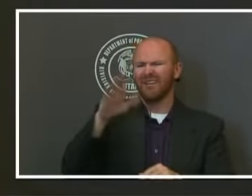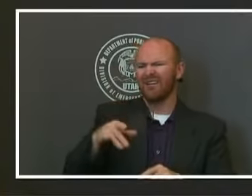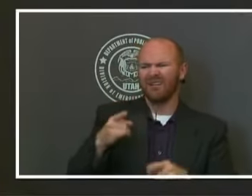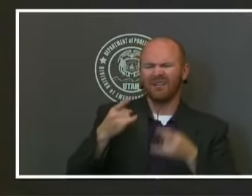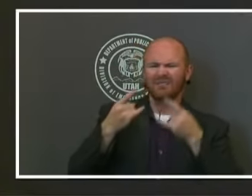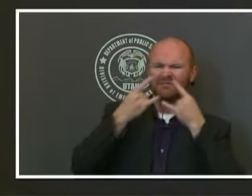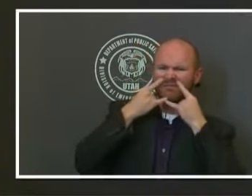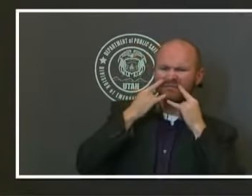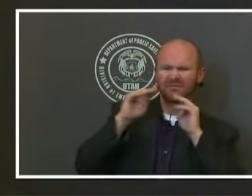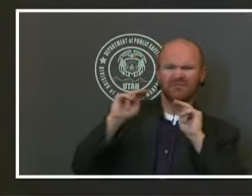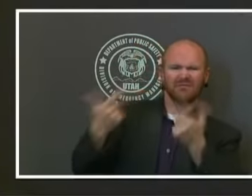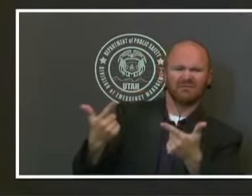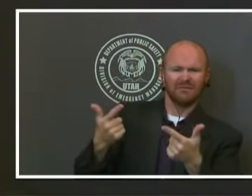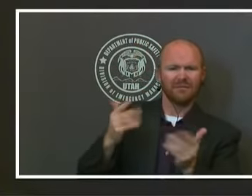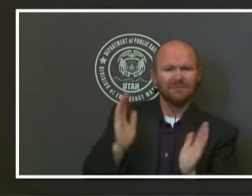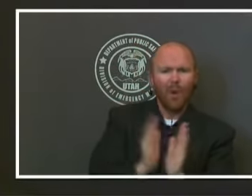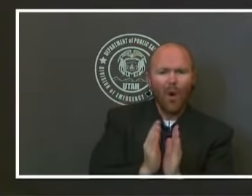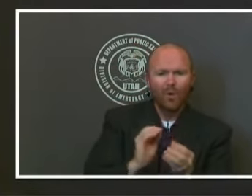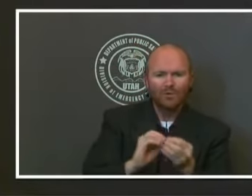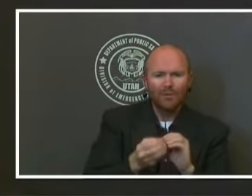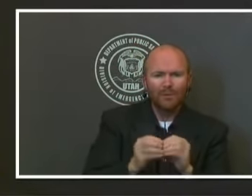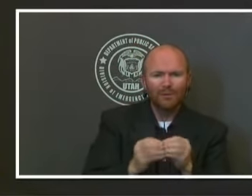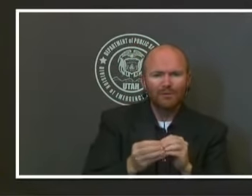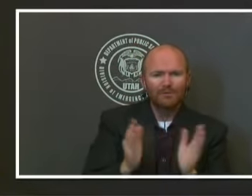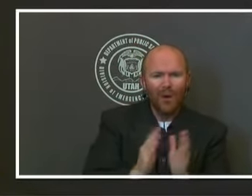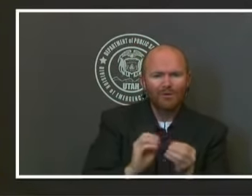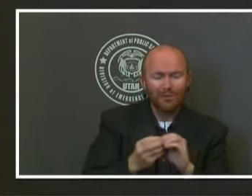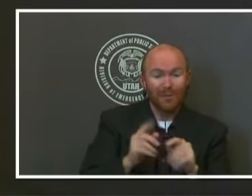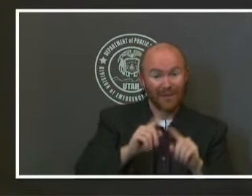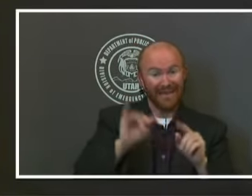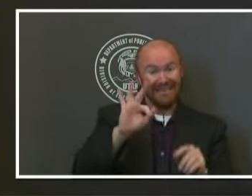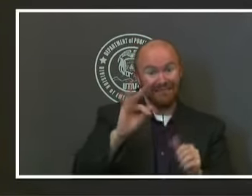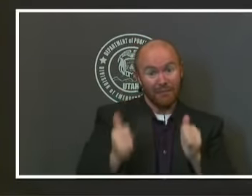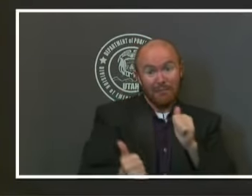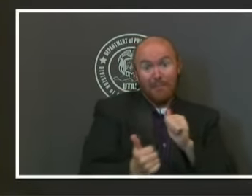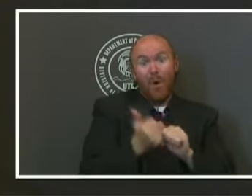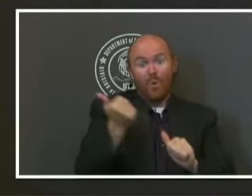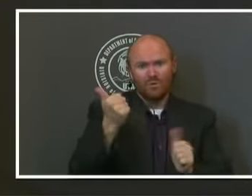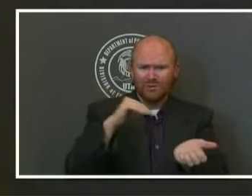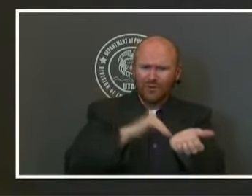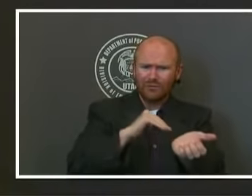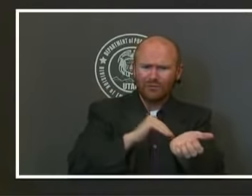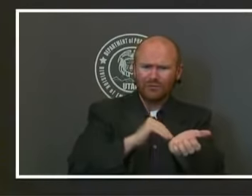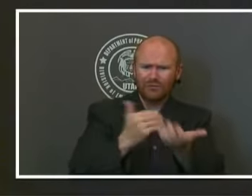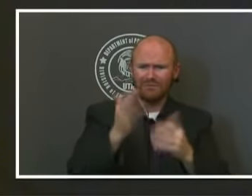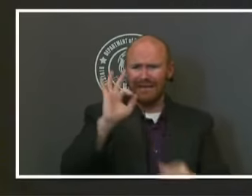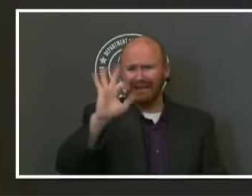being heard but when you have ninety five percent of medical